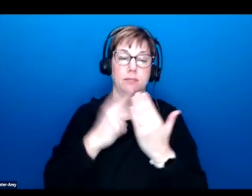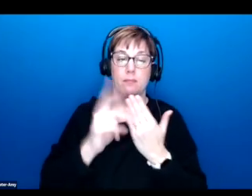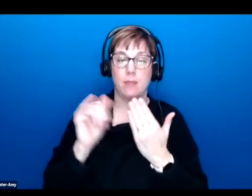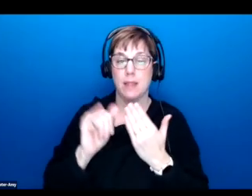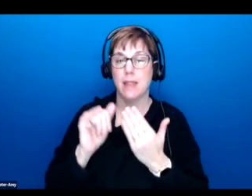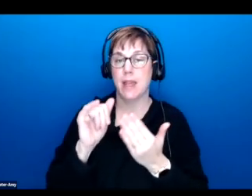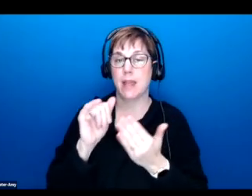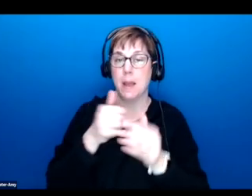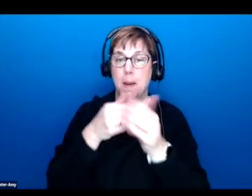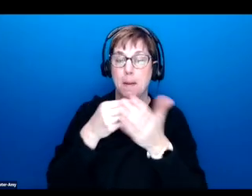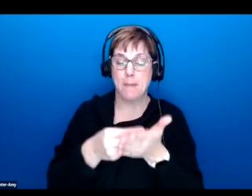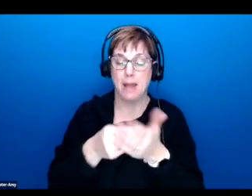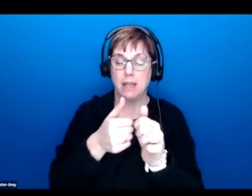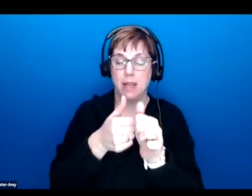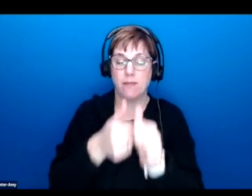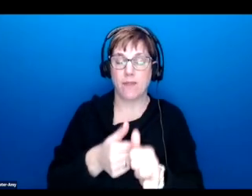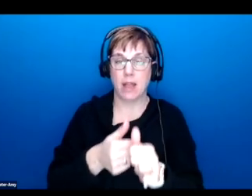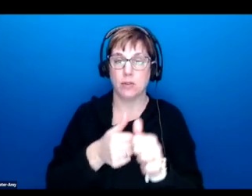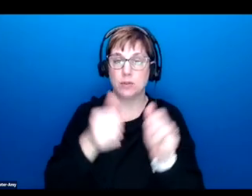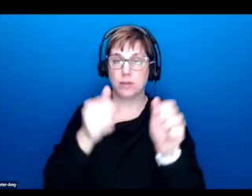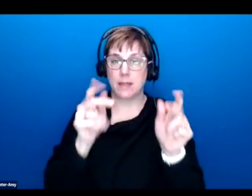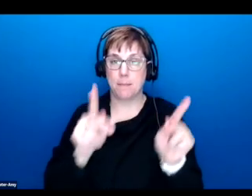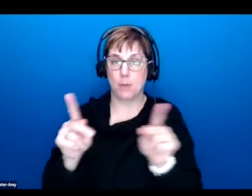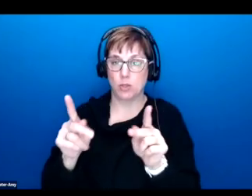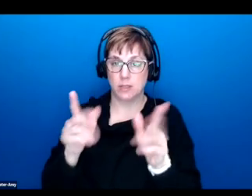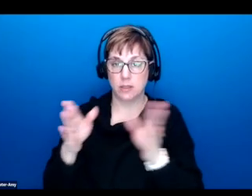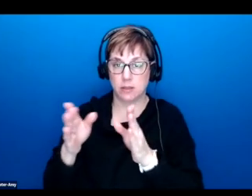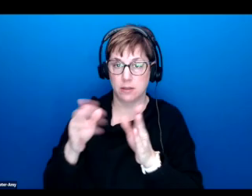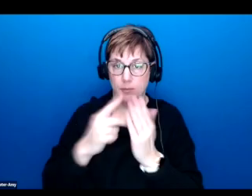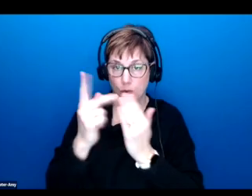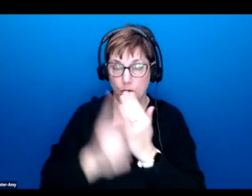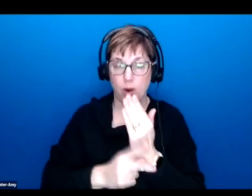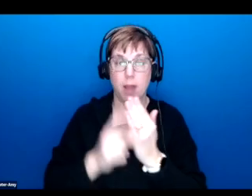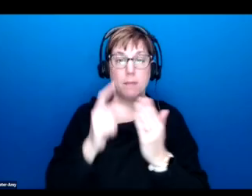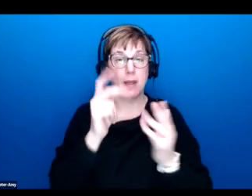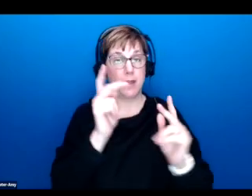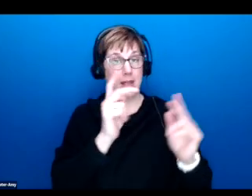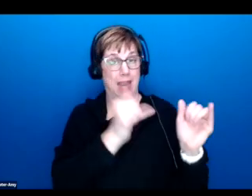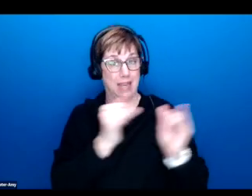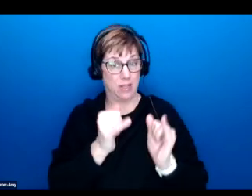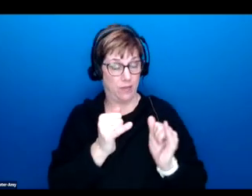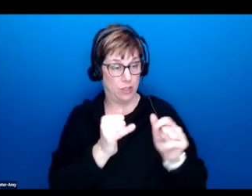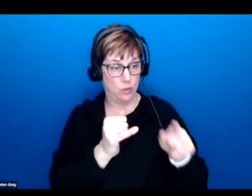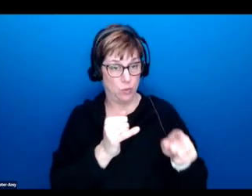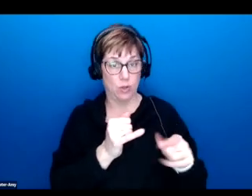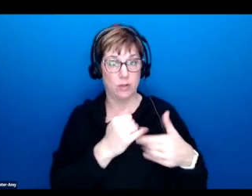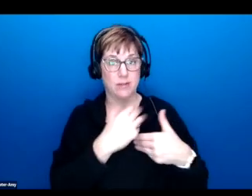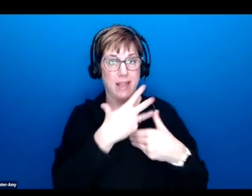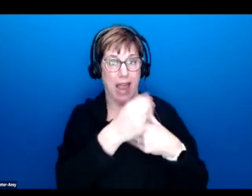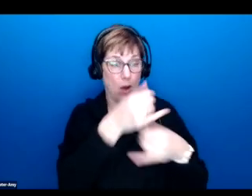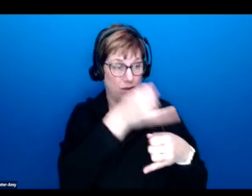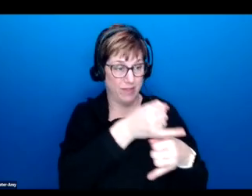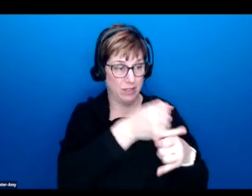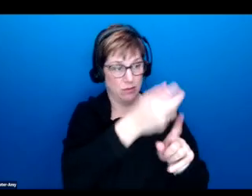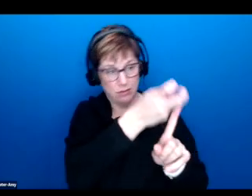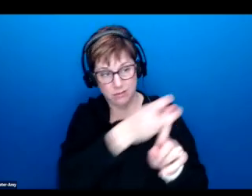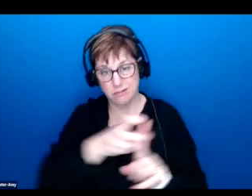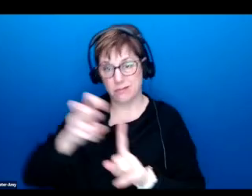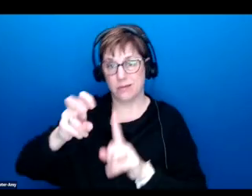Follows the Persons Program. This program transitions individuals, out of institutions and into the community,